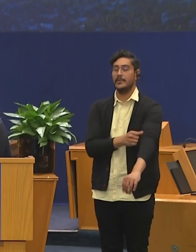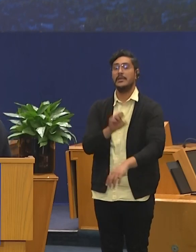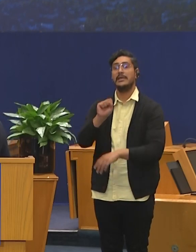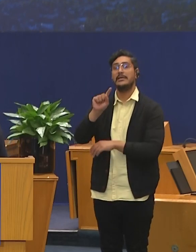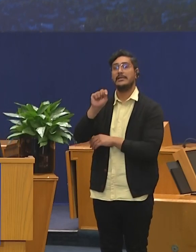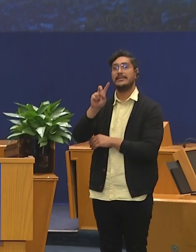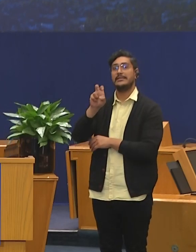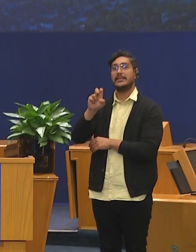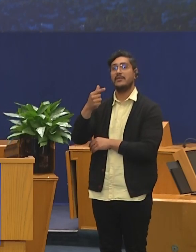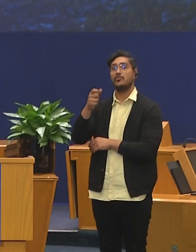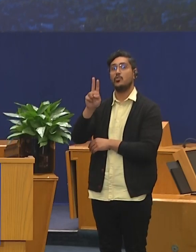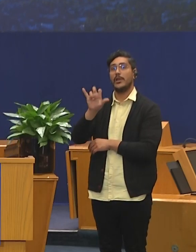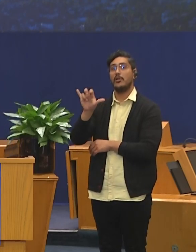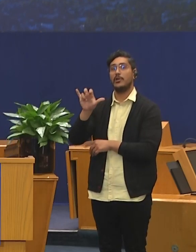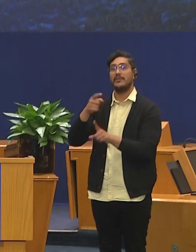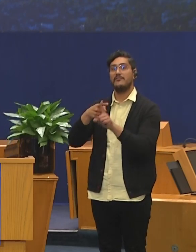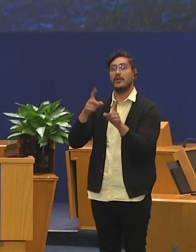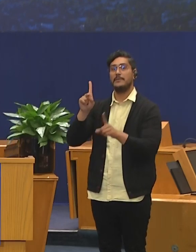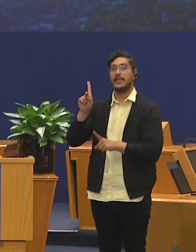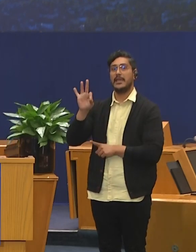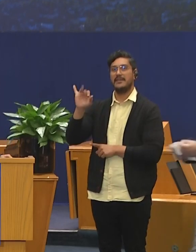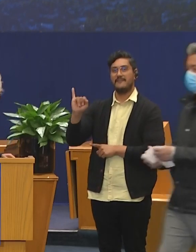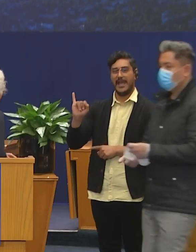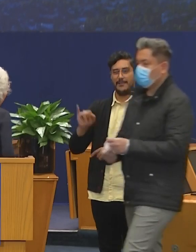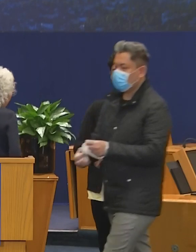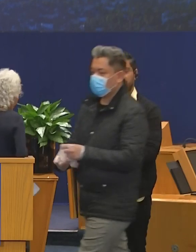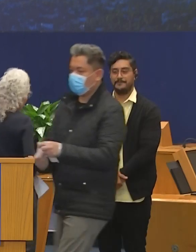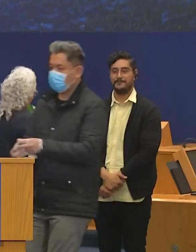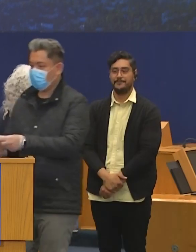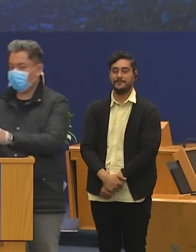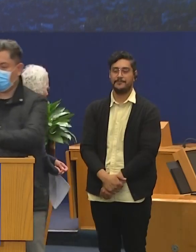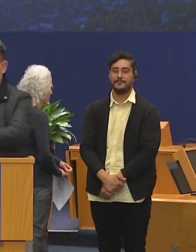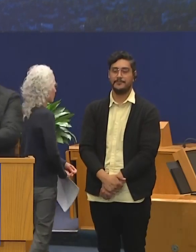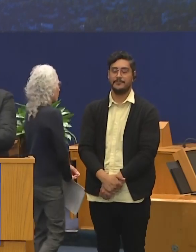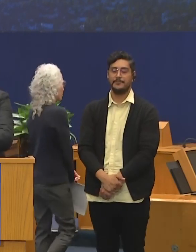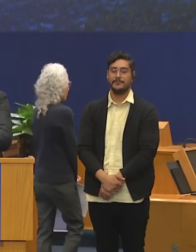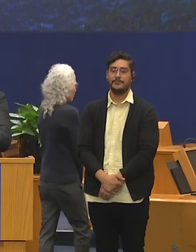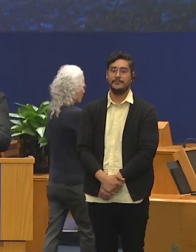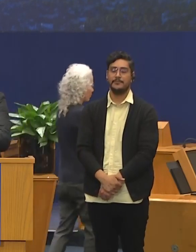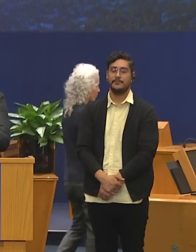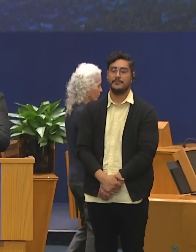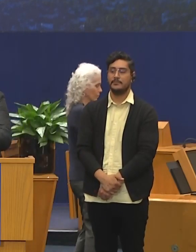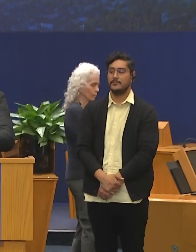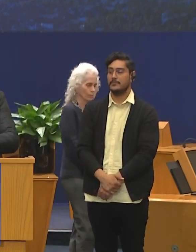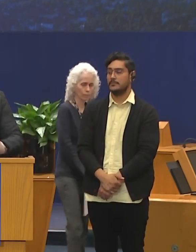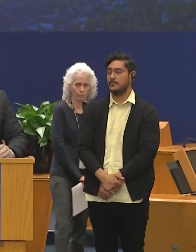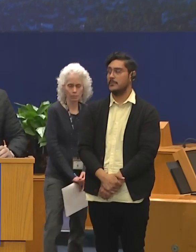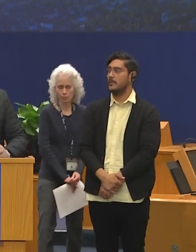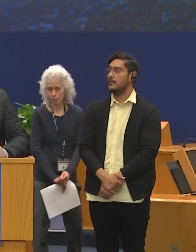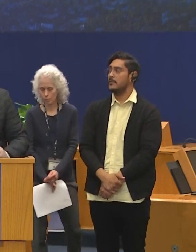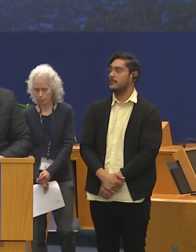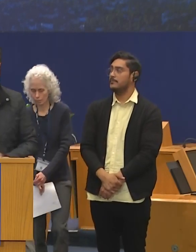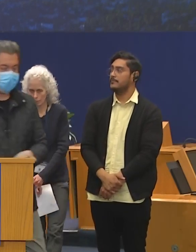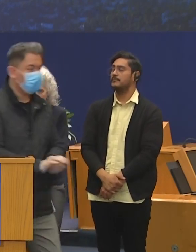NEXT WE'LL GO TO THE LINE OF STEVE GREGORY WITH KFI NEWS. PLEASE GO AHEAD. GOOD AFTERNOON,